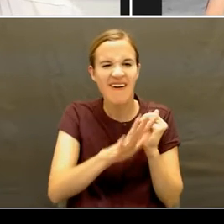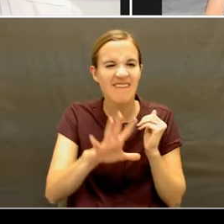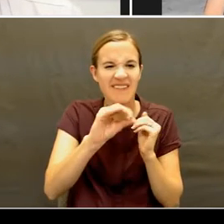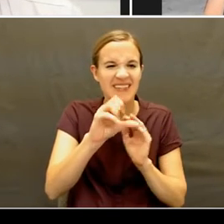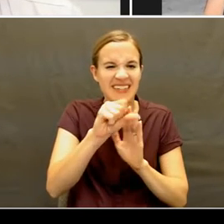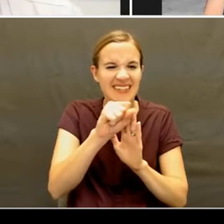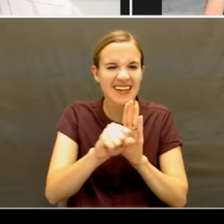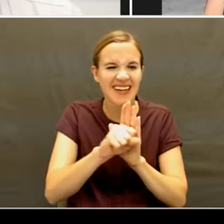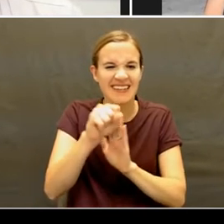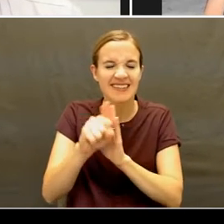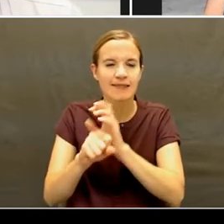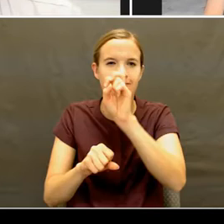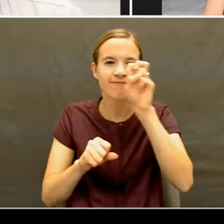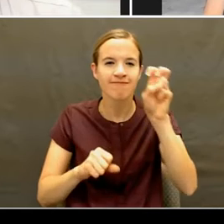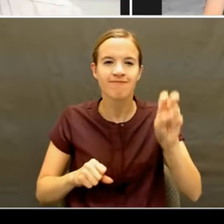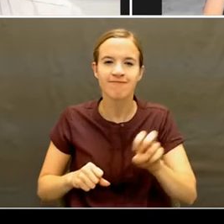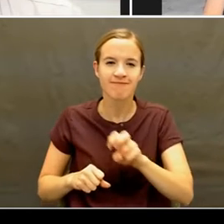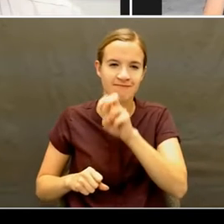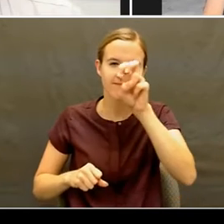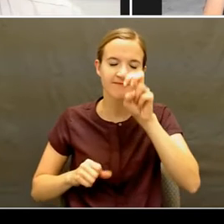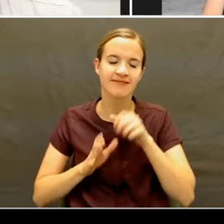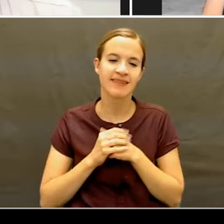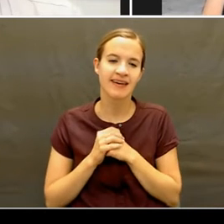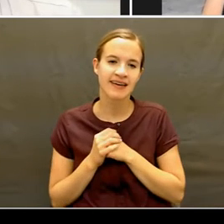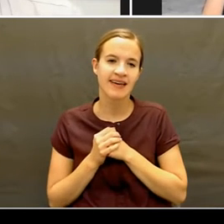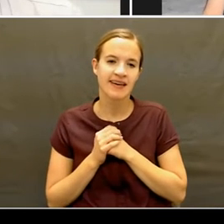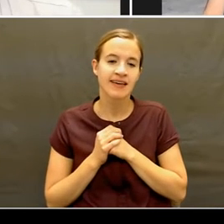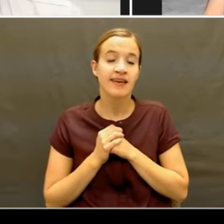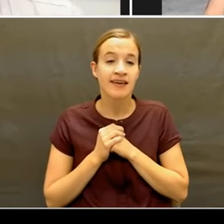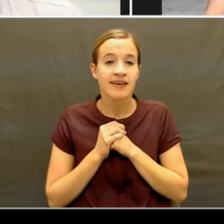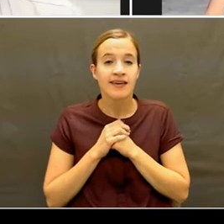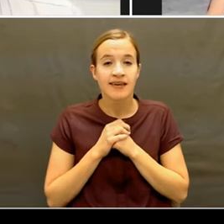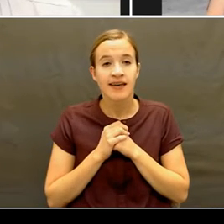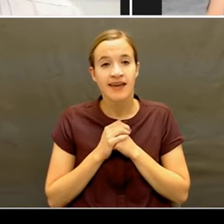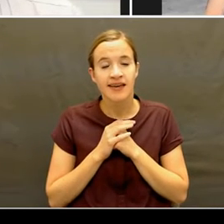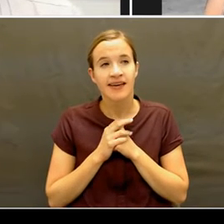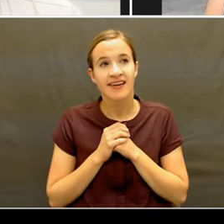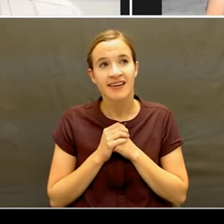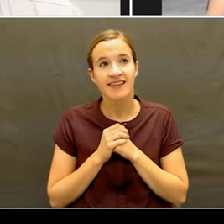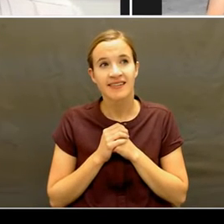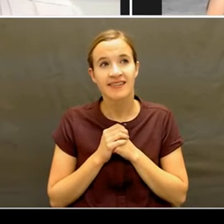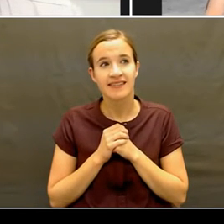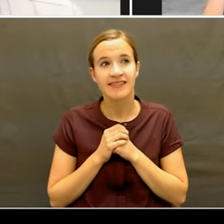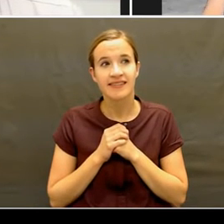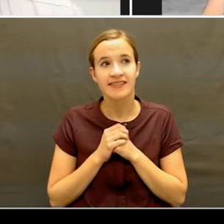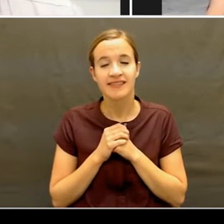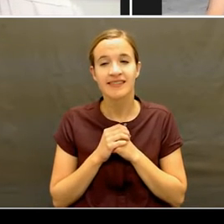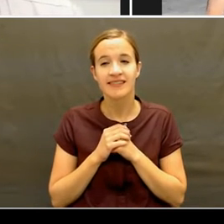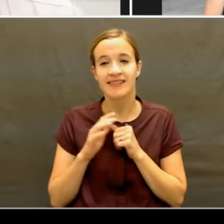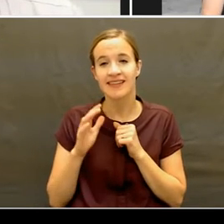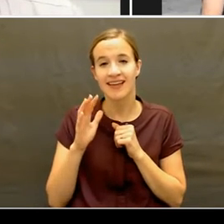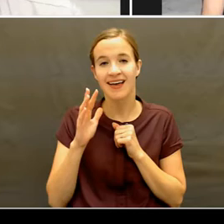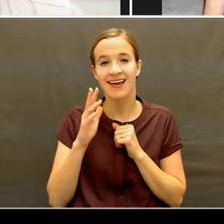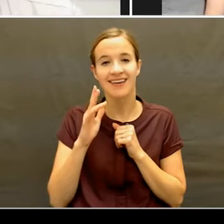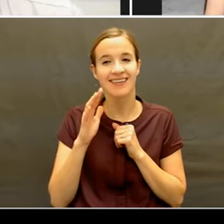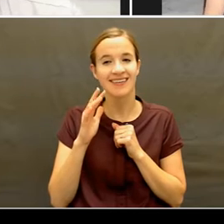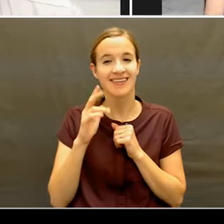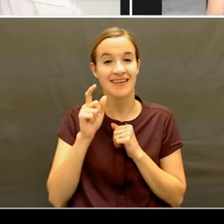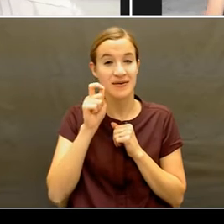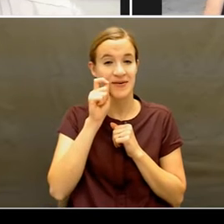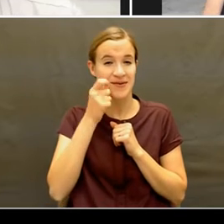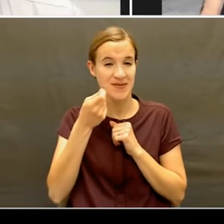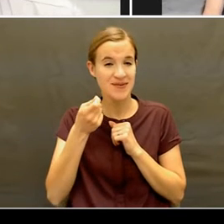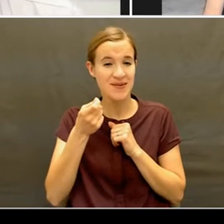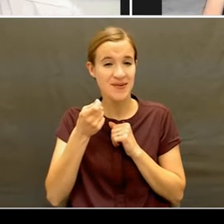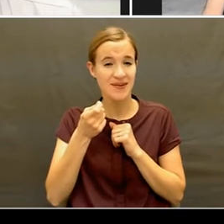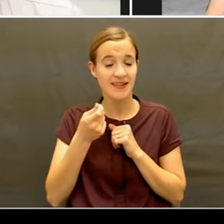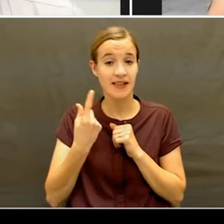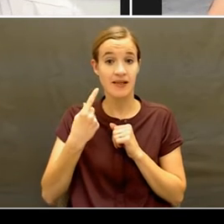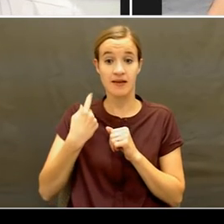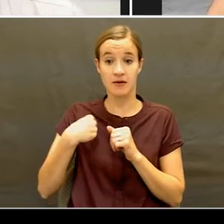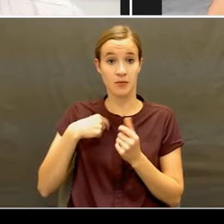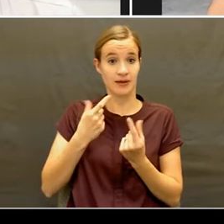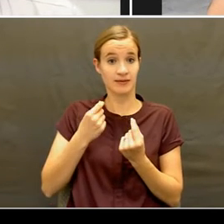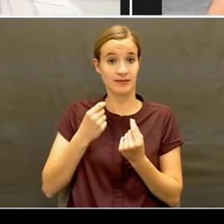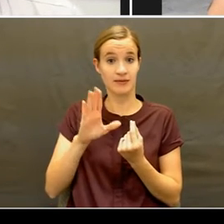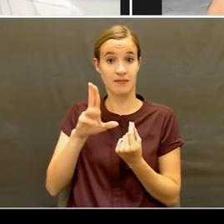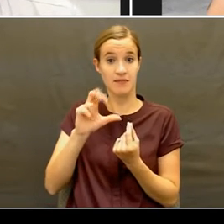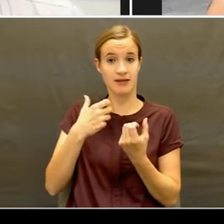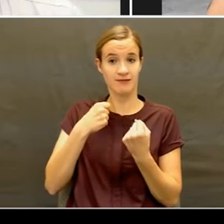lot of people that we had people signing in and making sure they got to their representatives. And